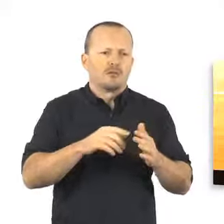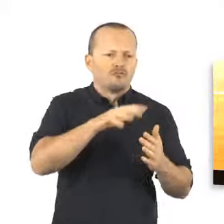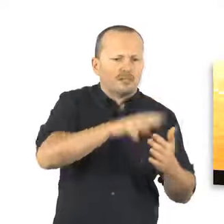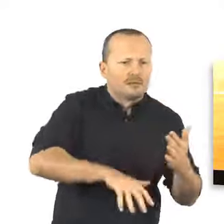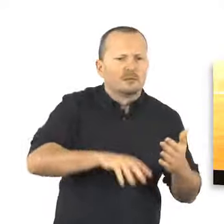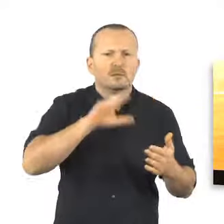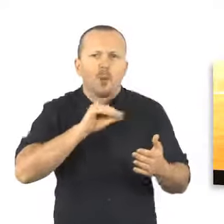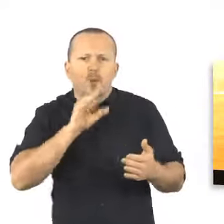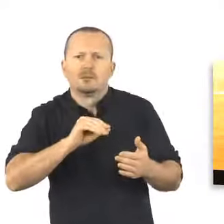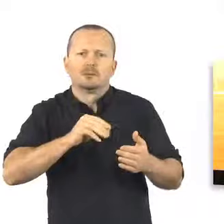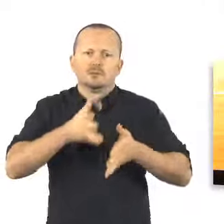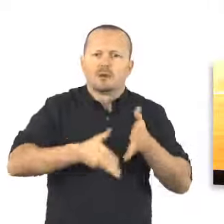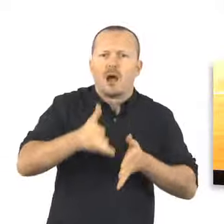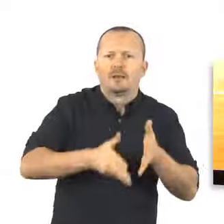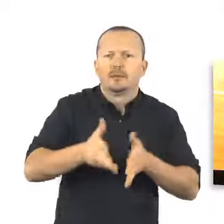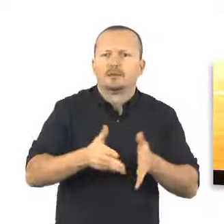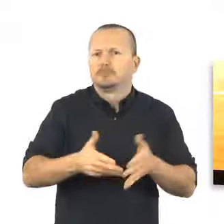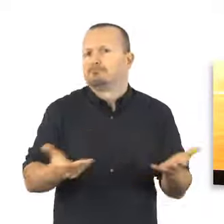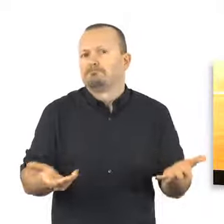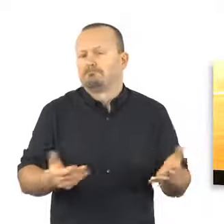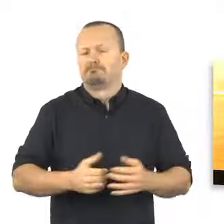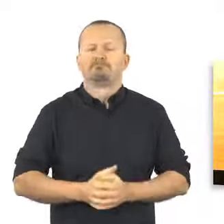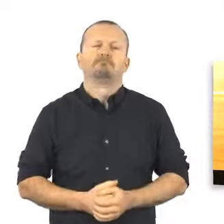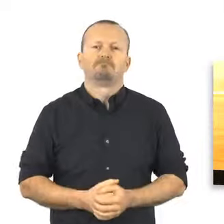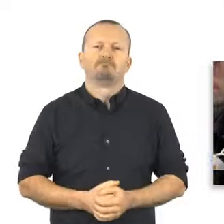signing, it could be any of the languages that we speak.